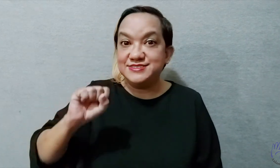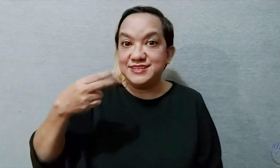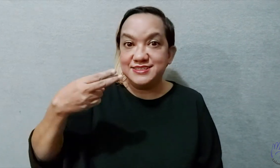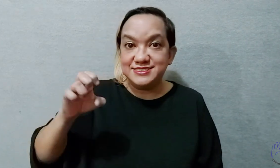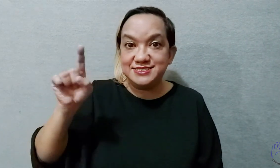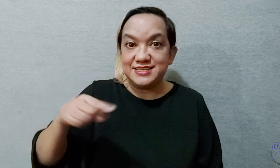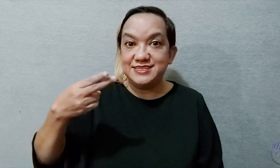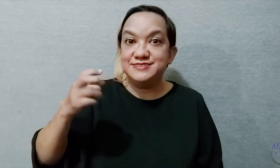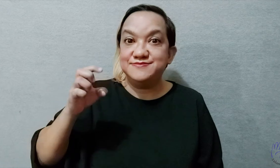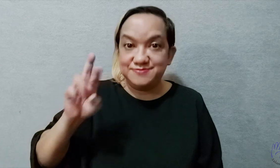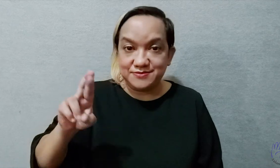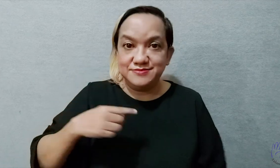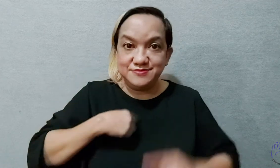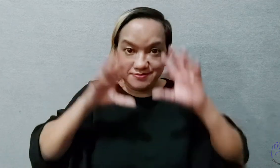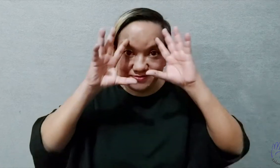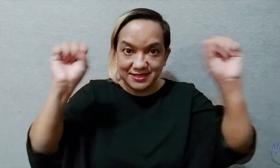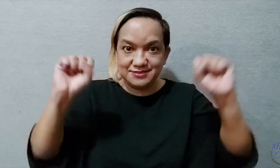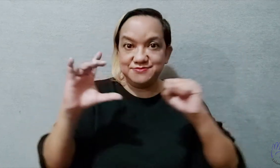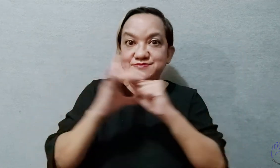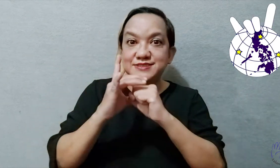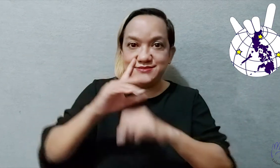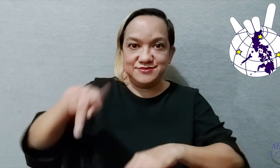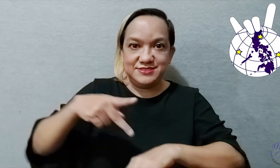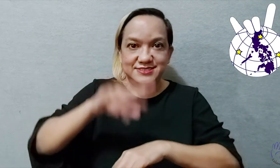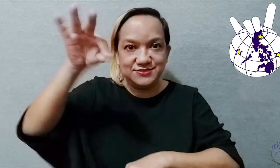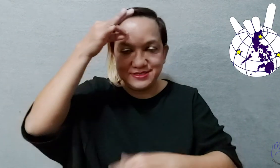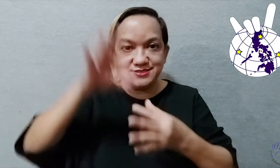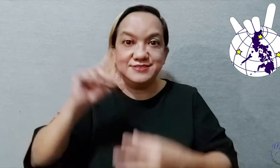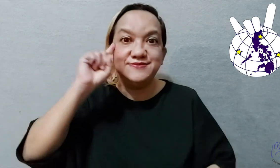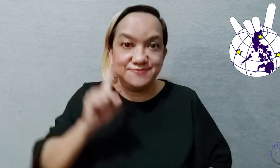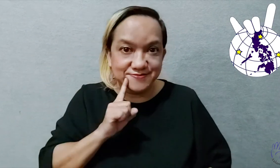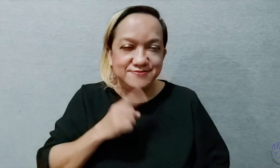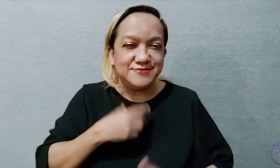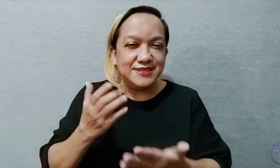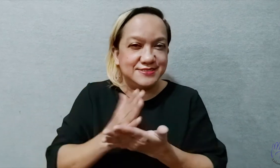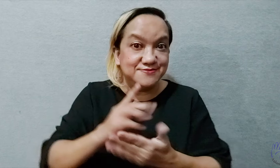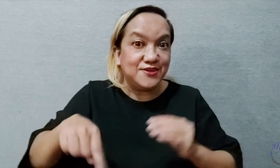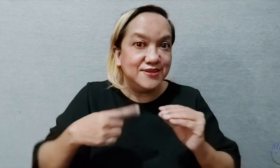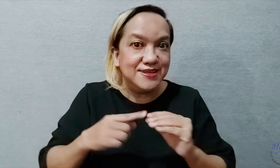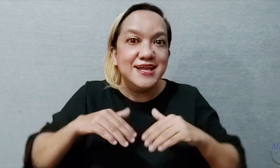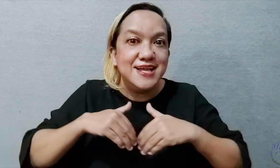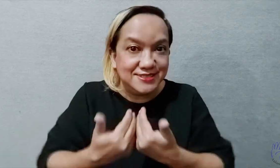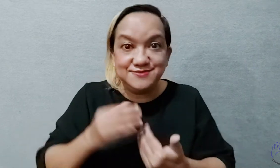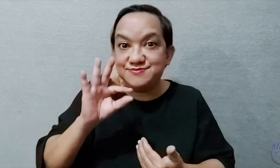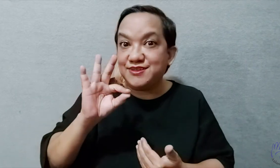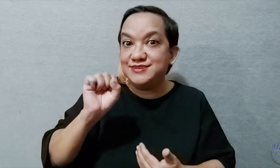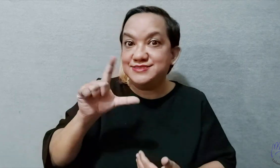My pronouns are she/her. I'm the President for the Philippine Federation of the Deaf. I want to talk about how the recognition